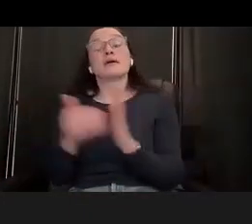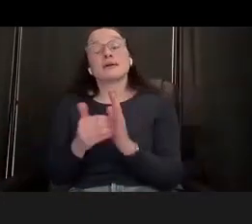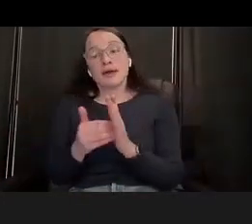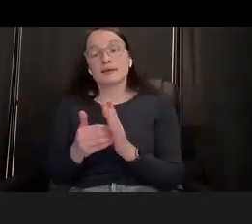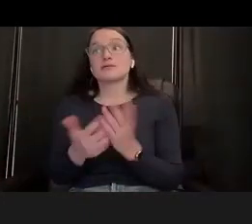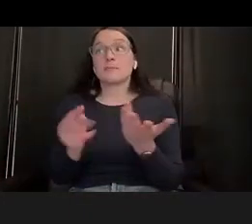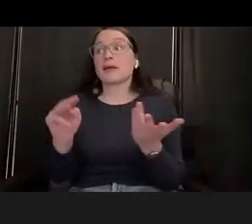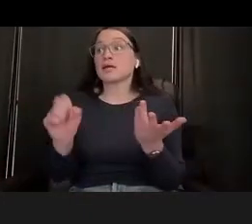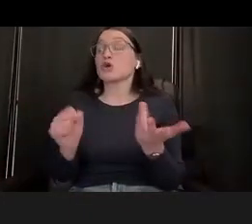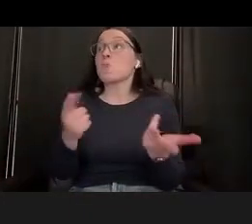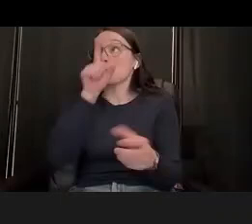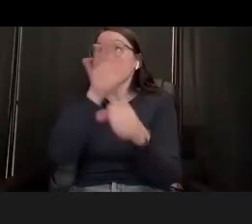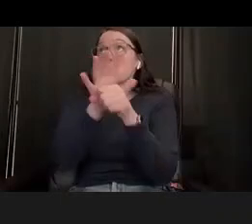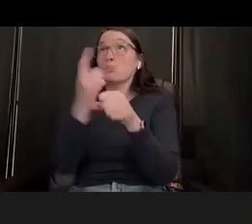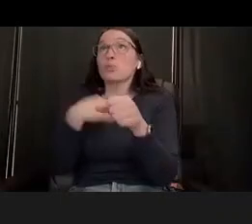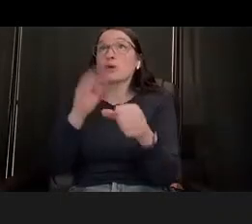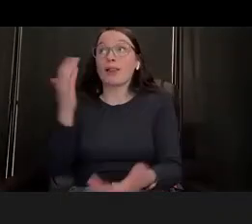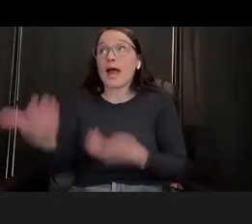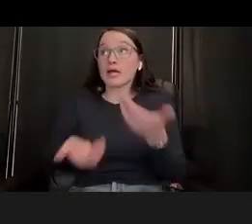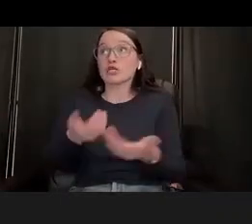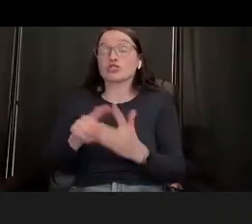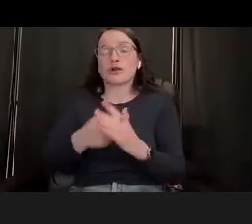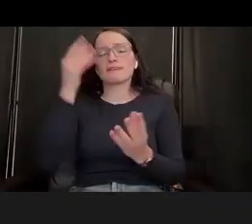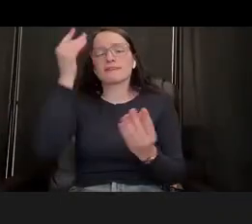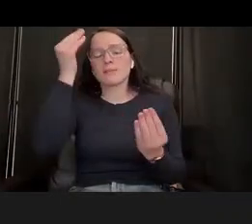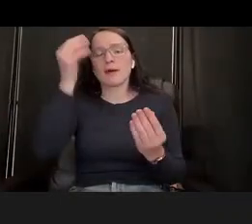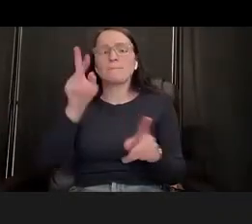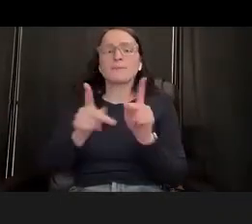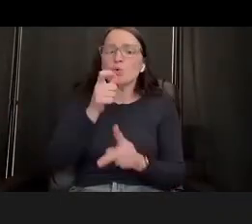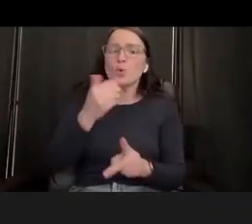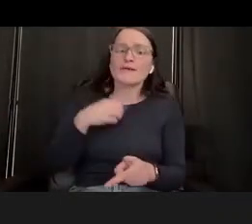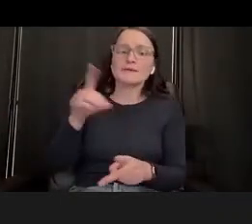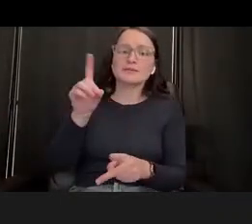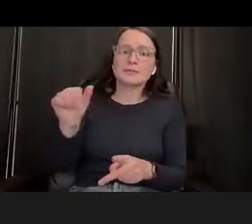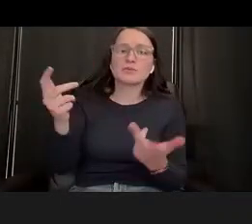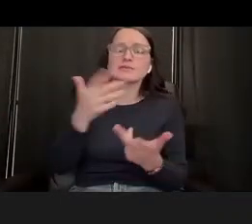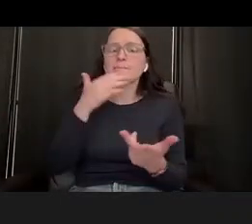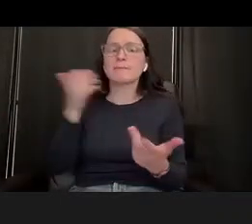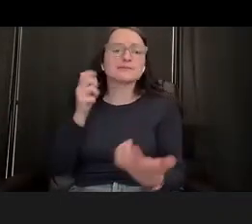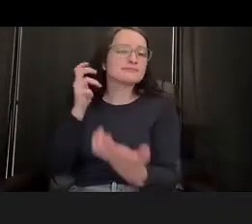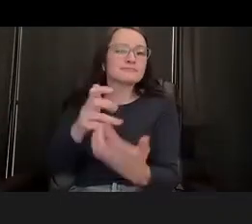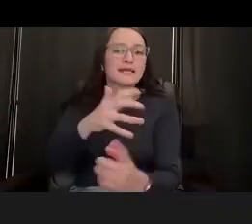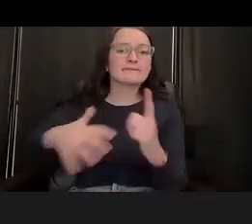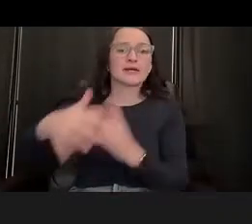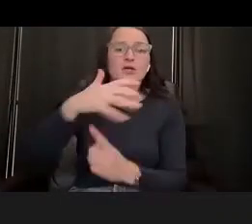the best environments and the best fits for people with disabilities. And simultaneous to